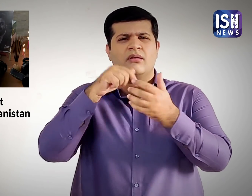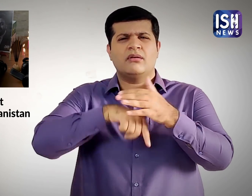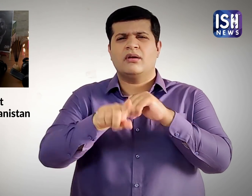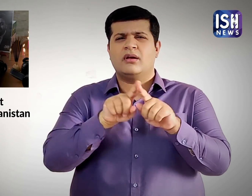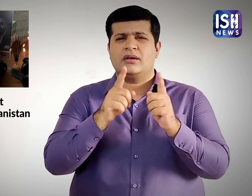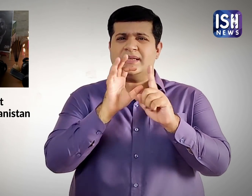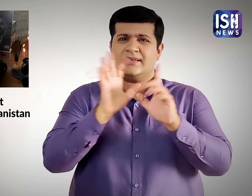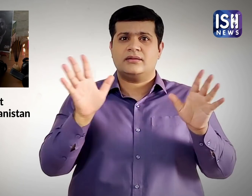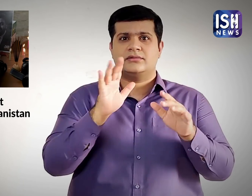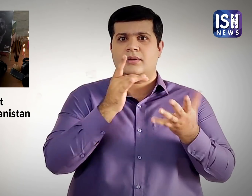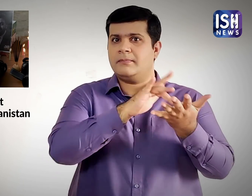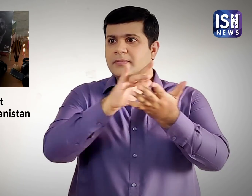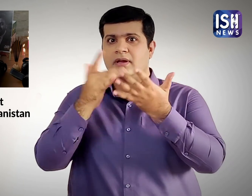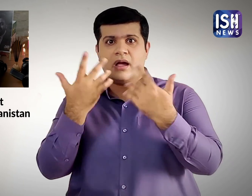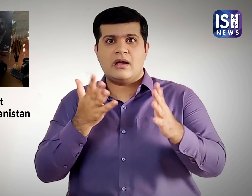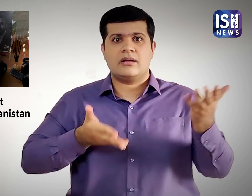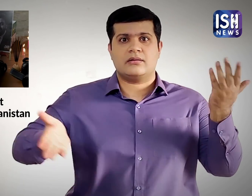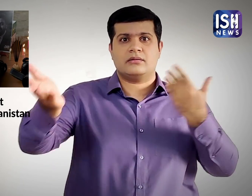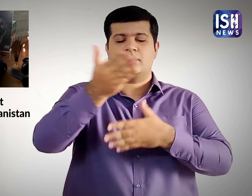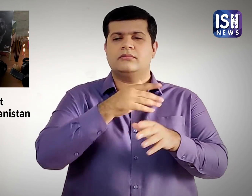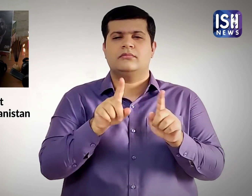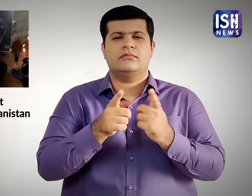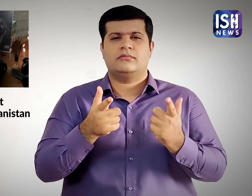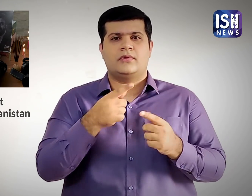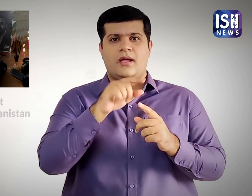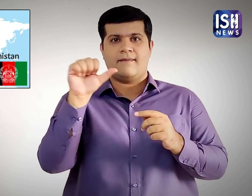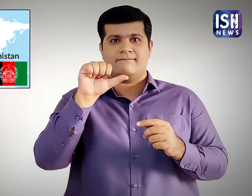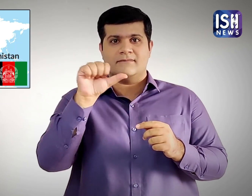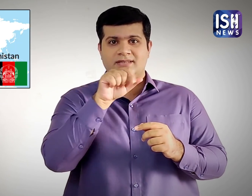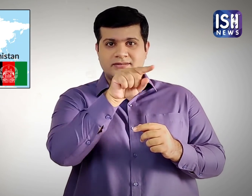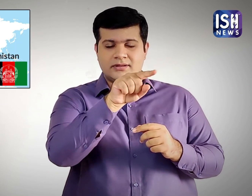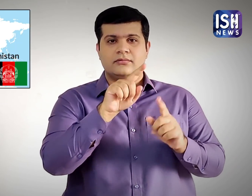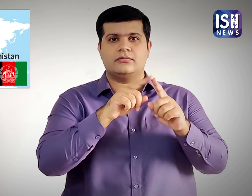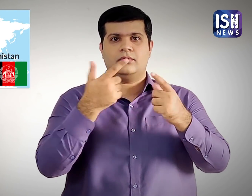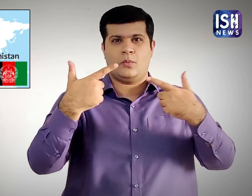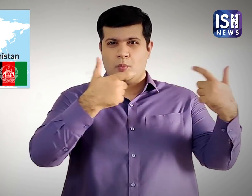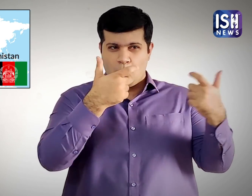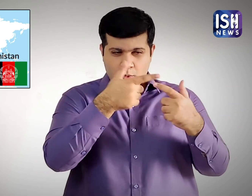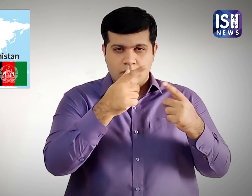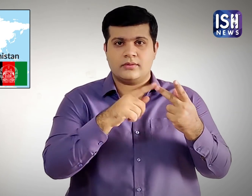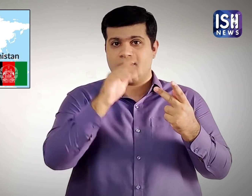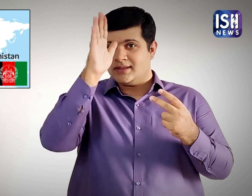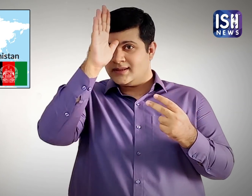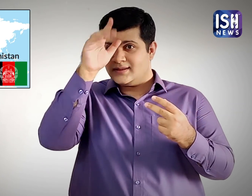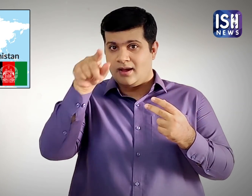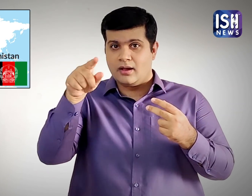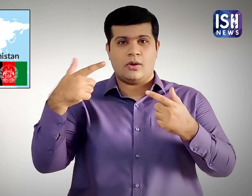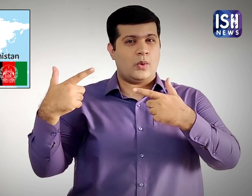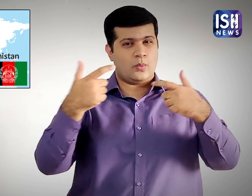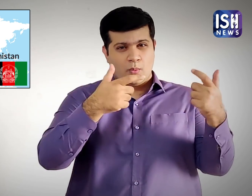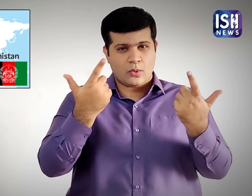Siddiqui's work spanned covering wars in high risk territories such as Afghanistan & Iraq,